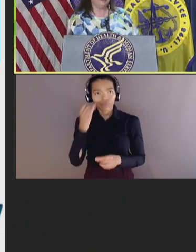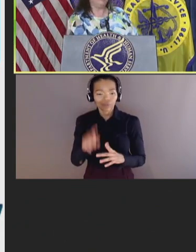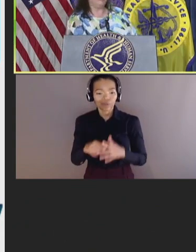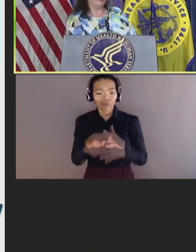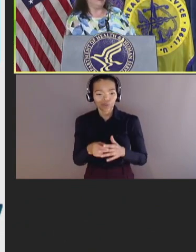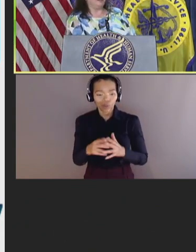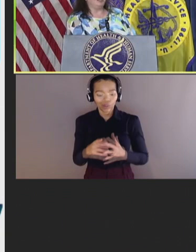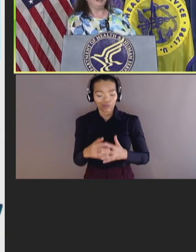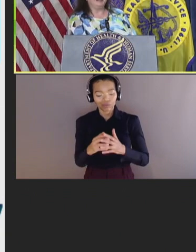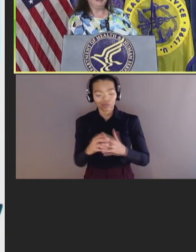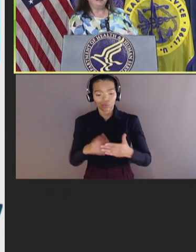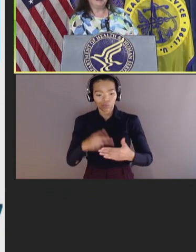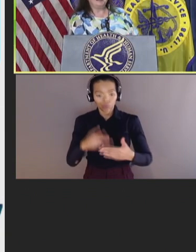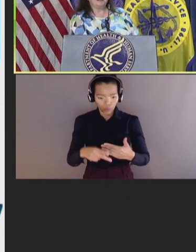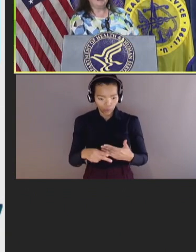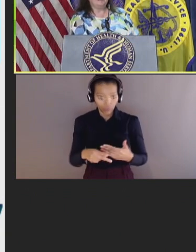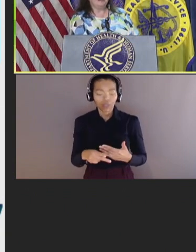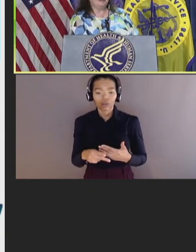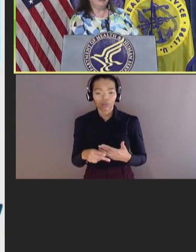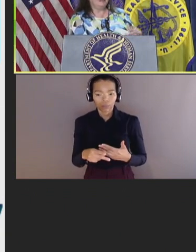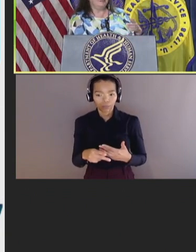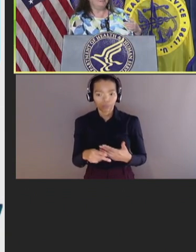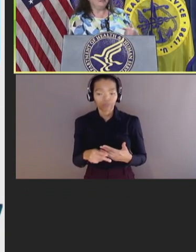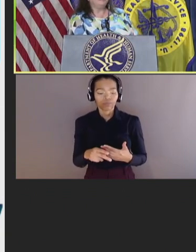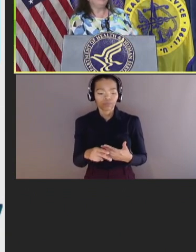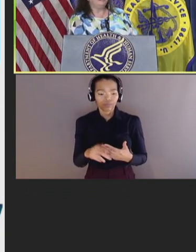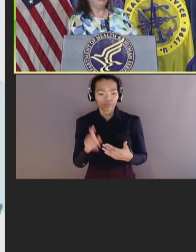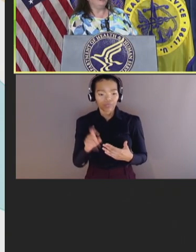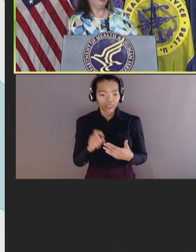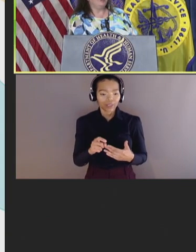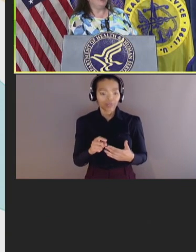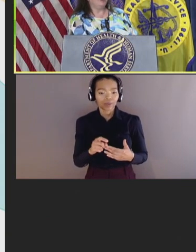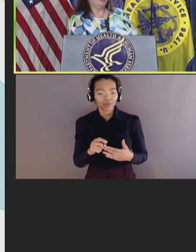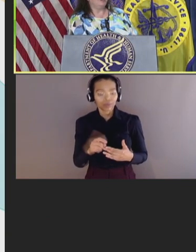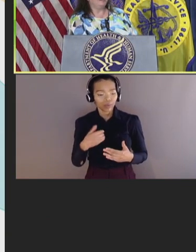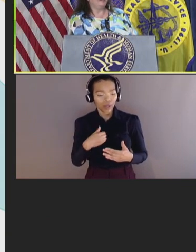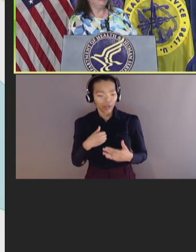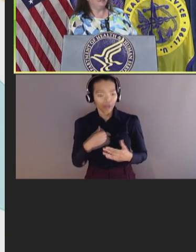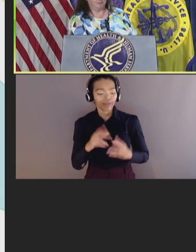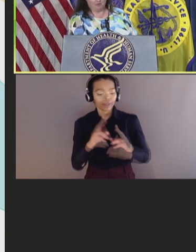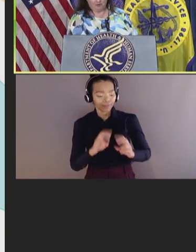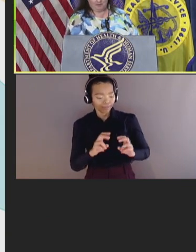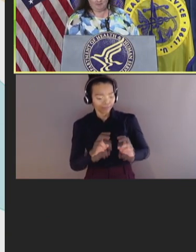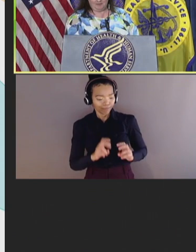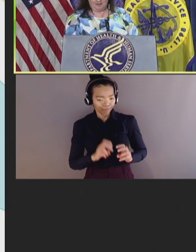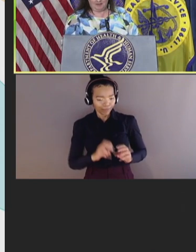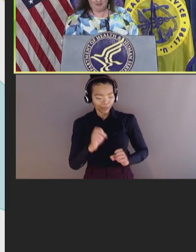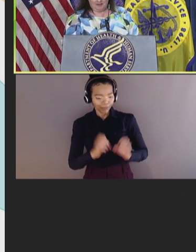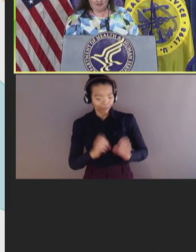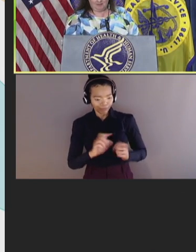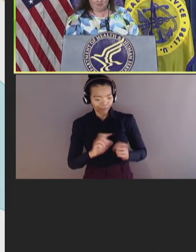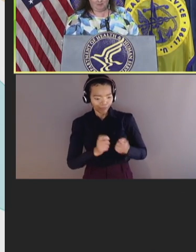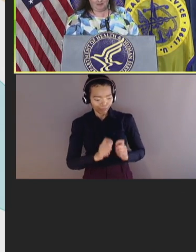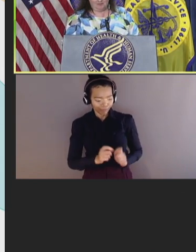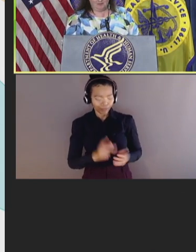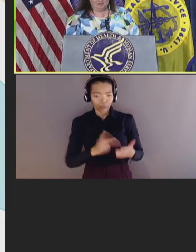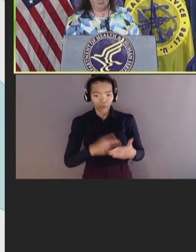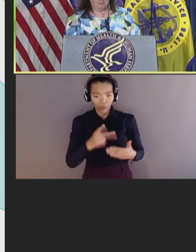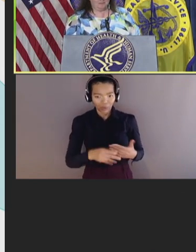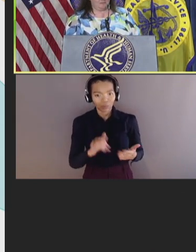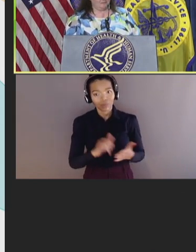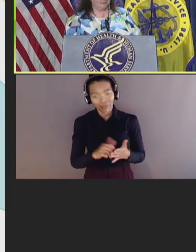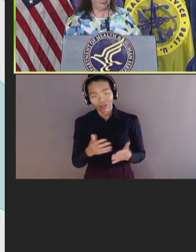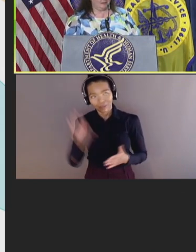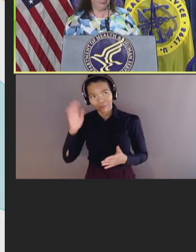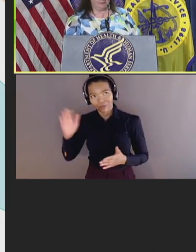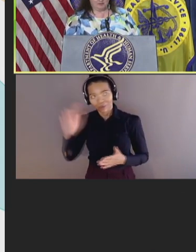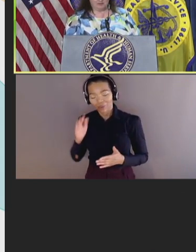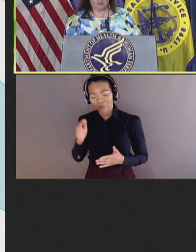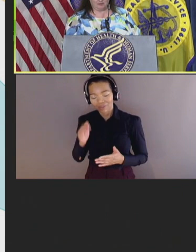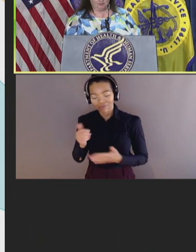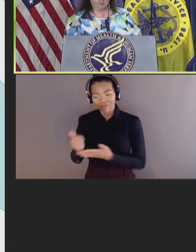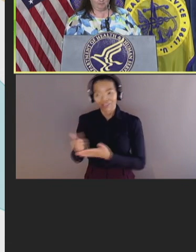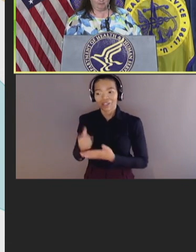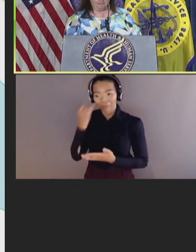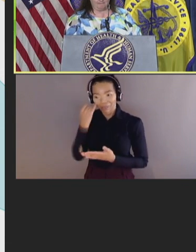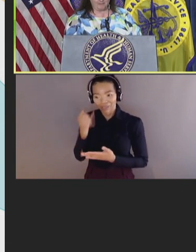evaluation methods built into your Gs&Cs program, which would have been helpful a few years ago.